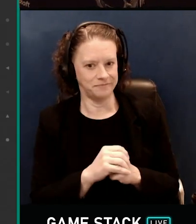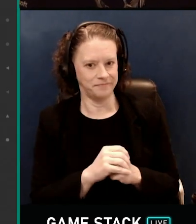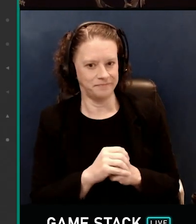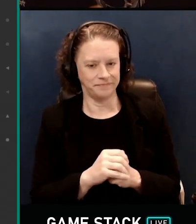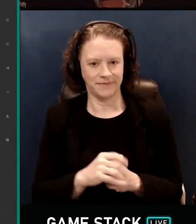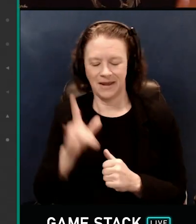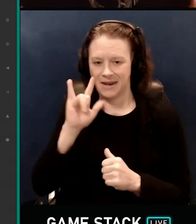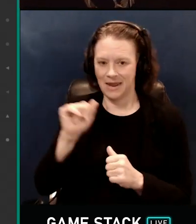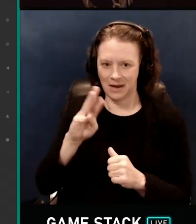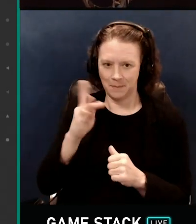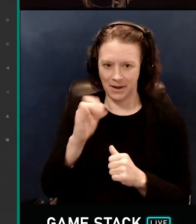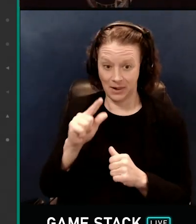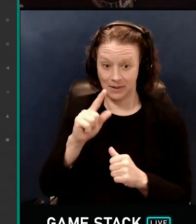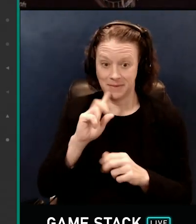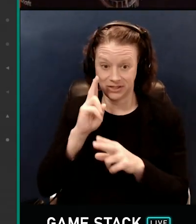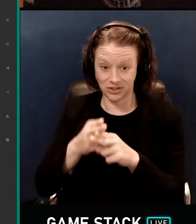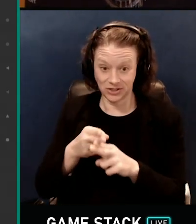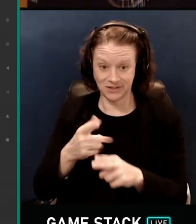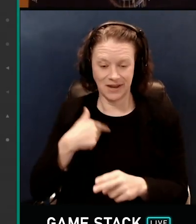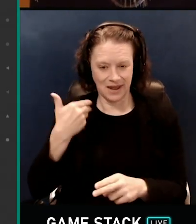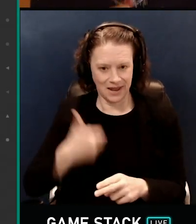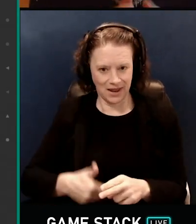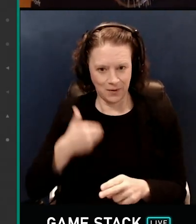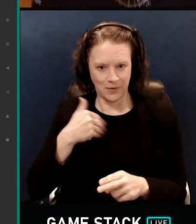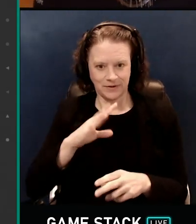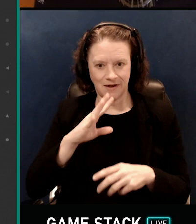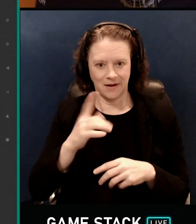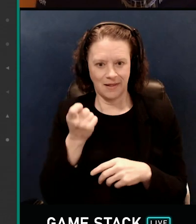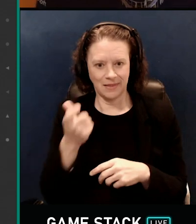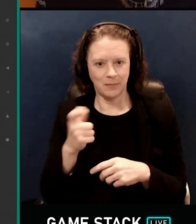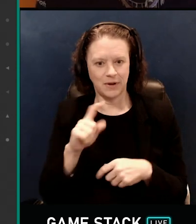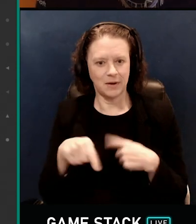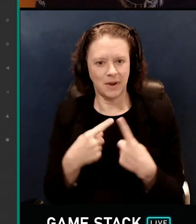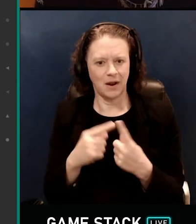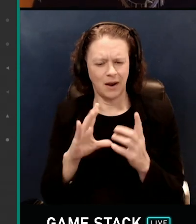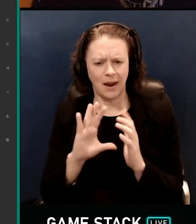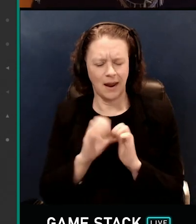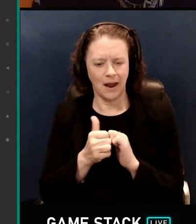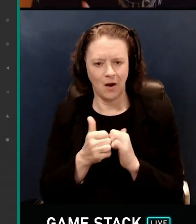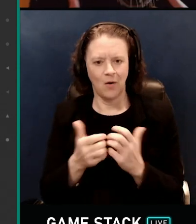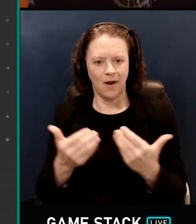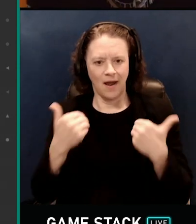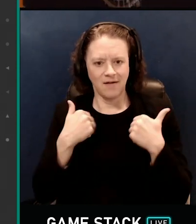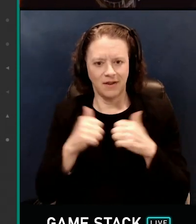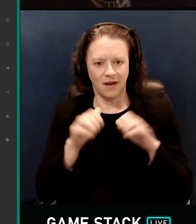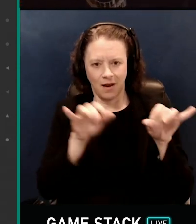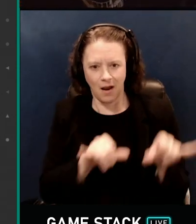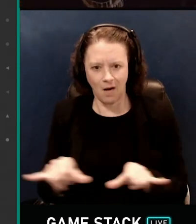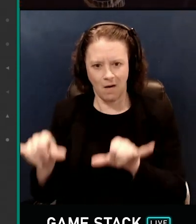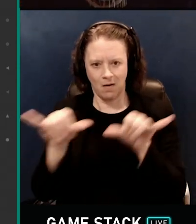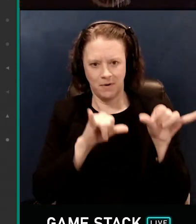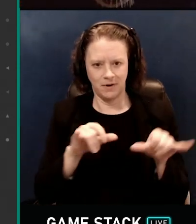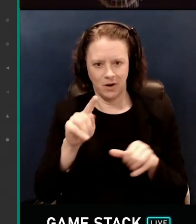I, as Michael mentioned, I will talk a little bit about how having a common tool set helped increase the